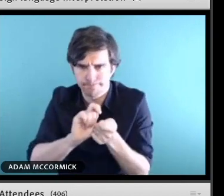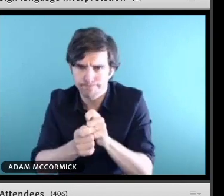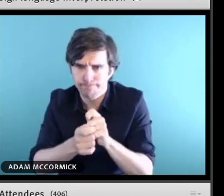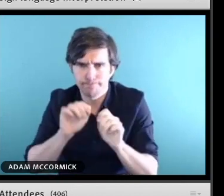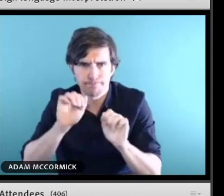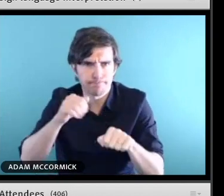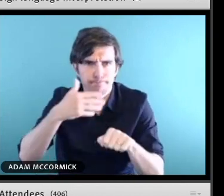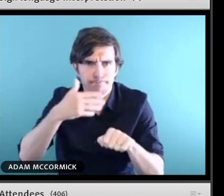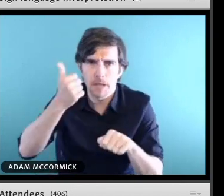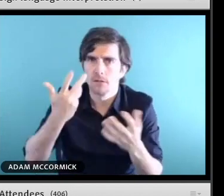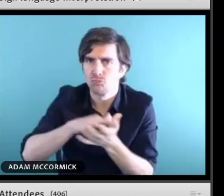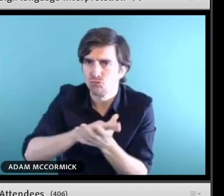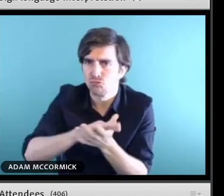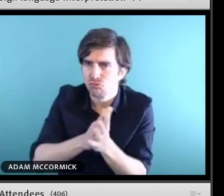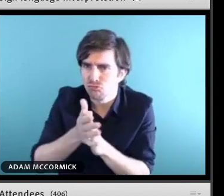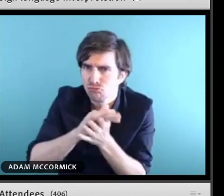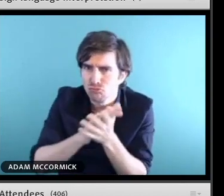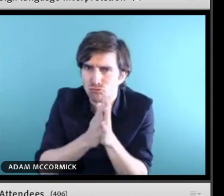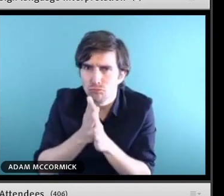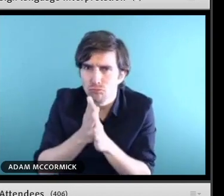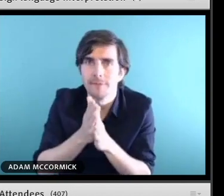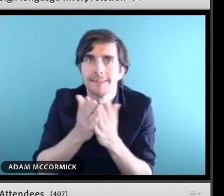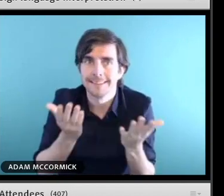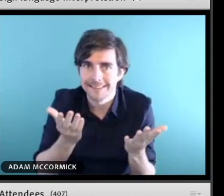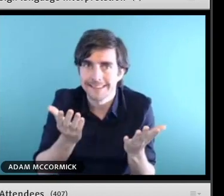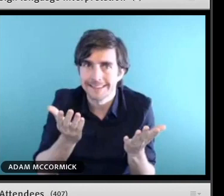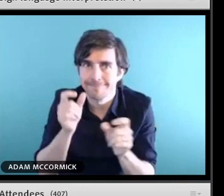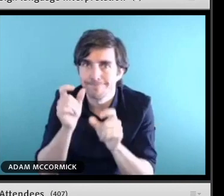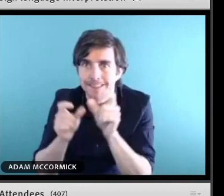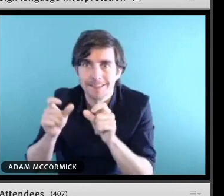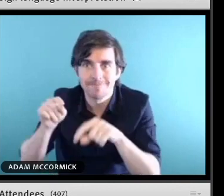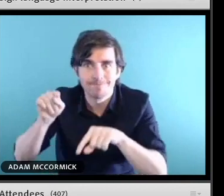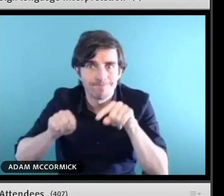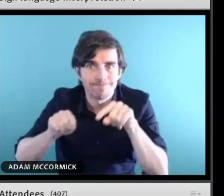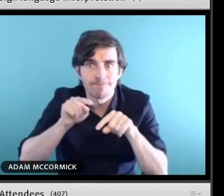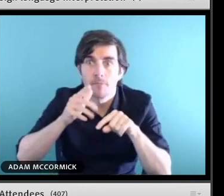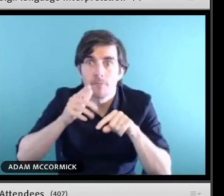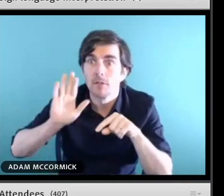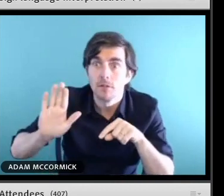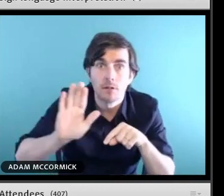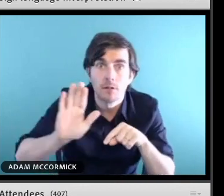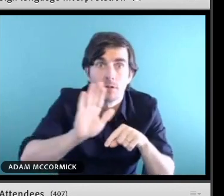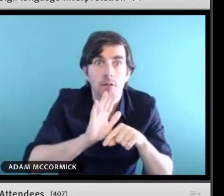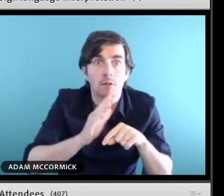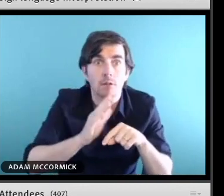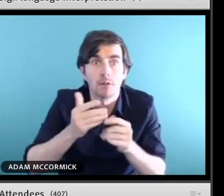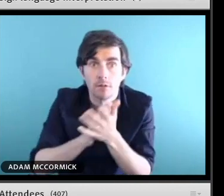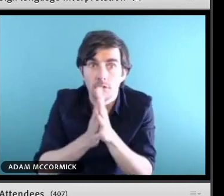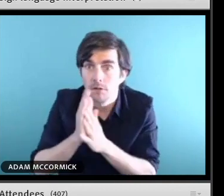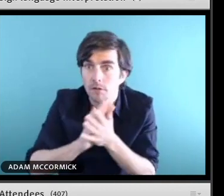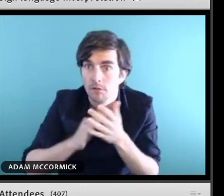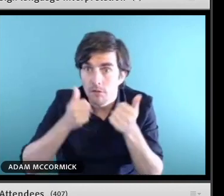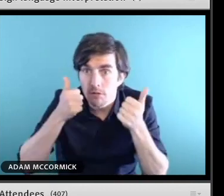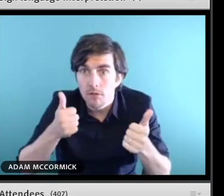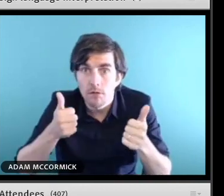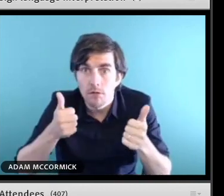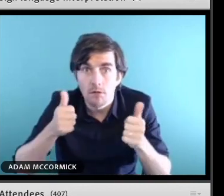and inclusion to develop this note, which is really intended to compliment the ISC guidelines.